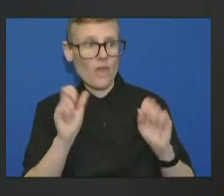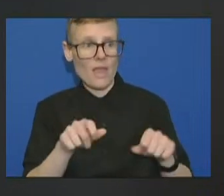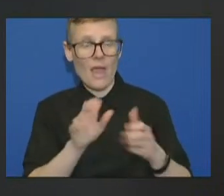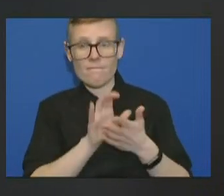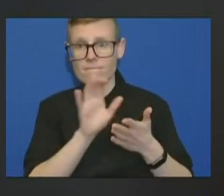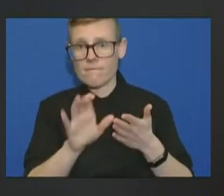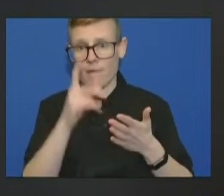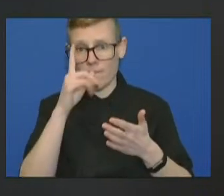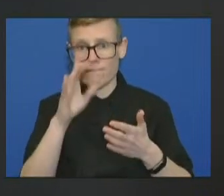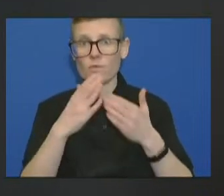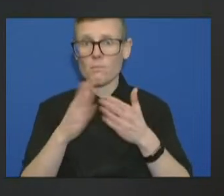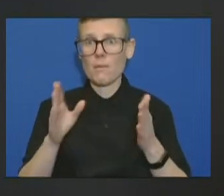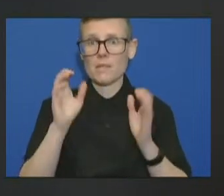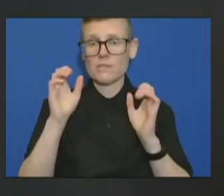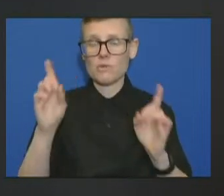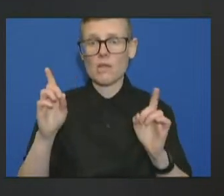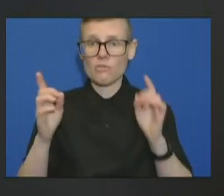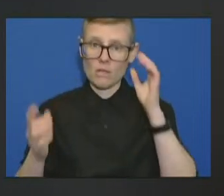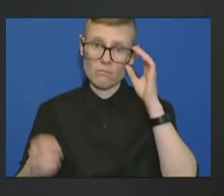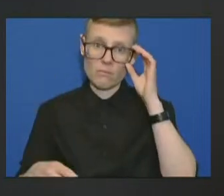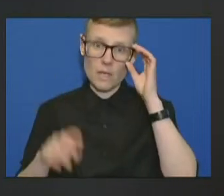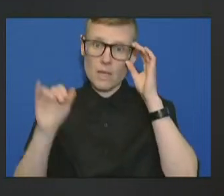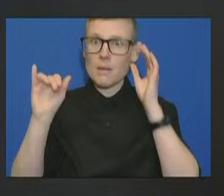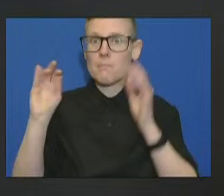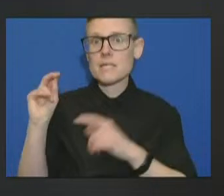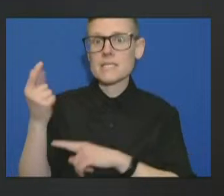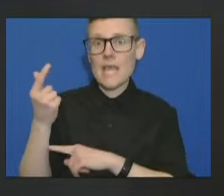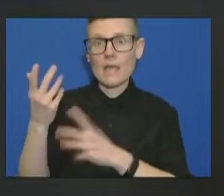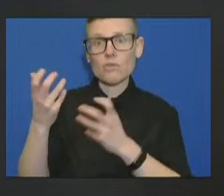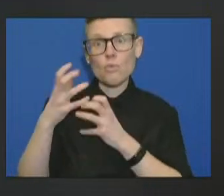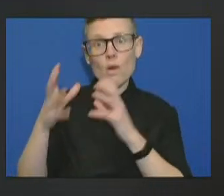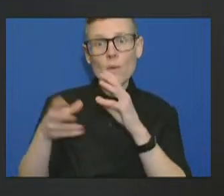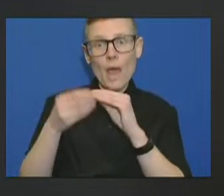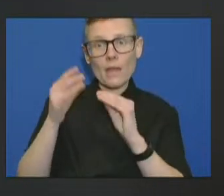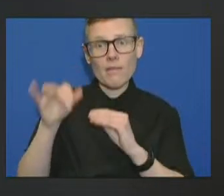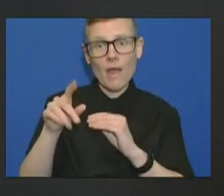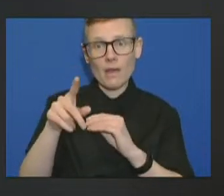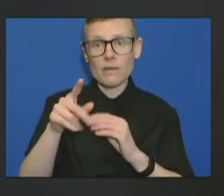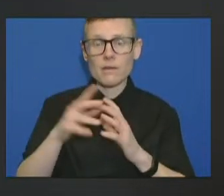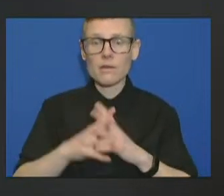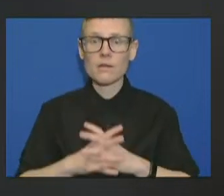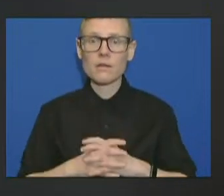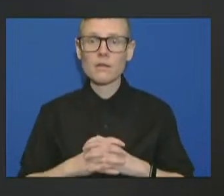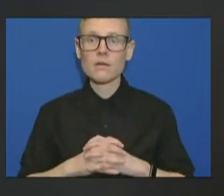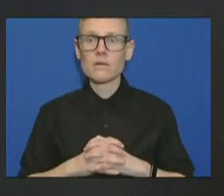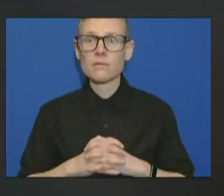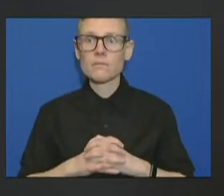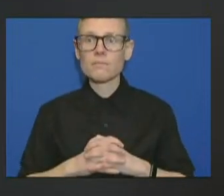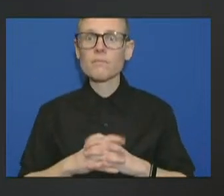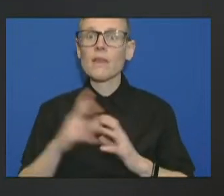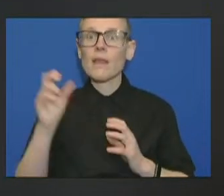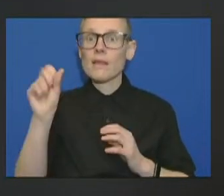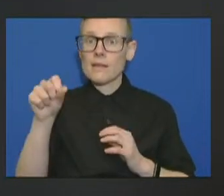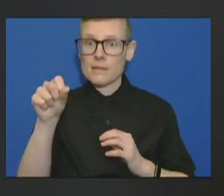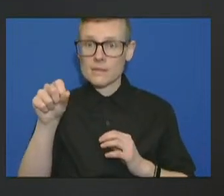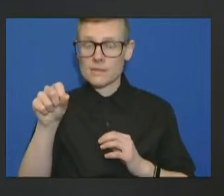responsibility to fund what it feels it can fund in support of public education. Miss Yang, is